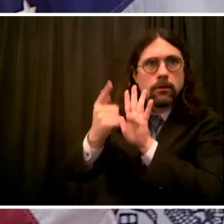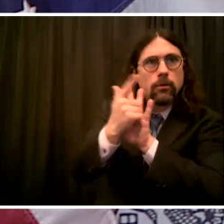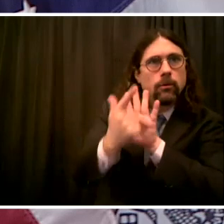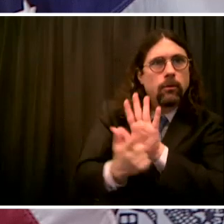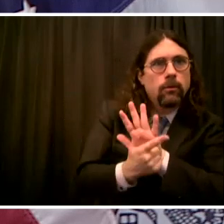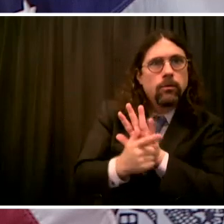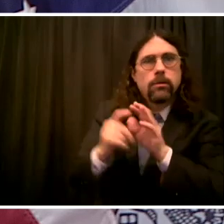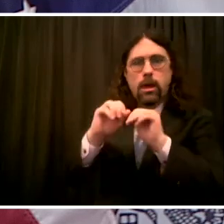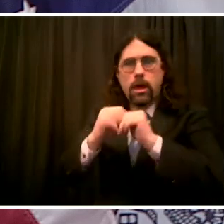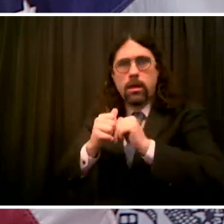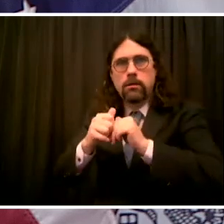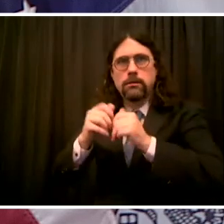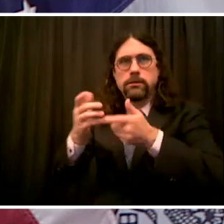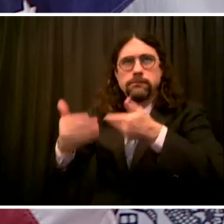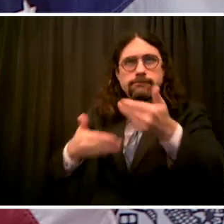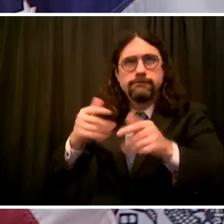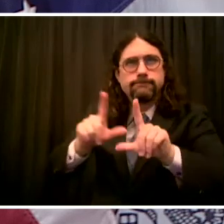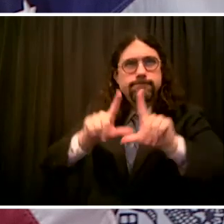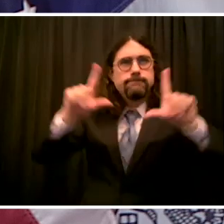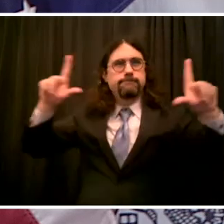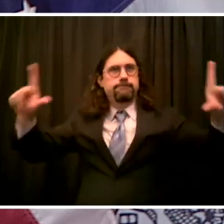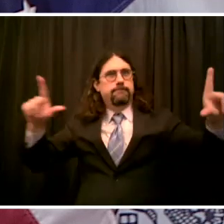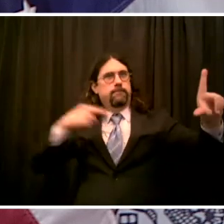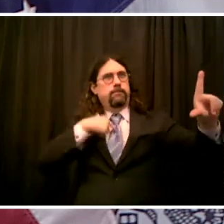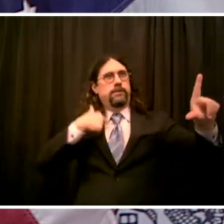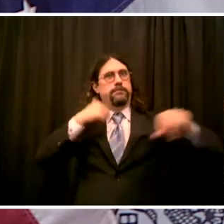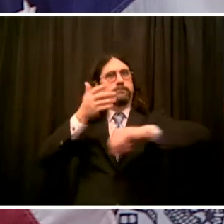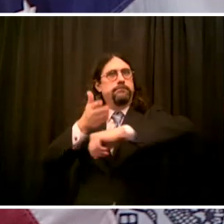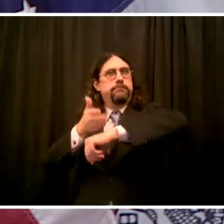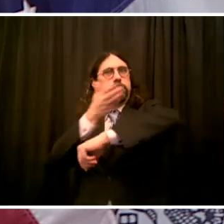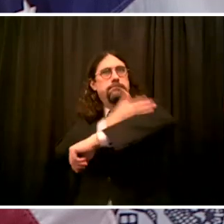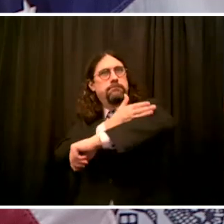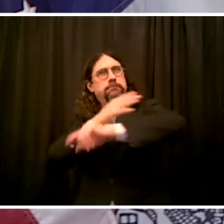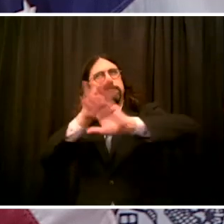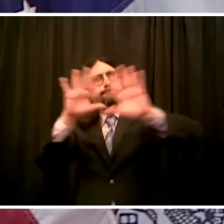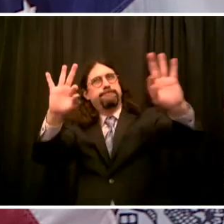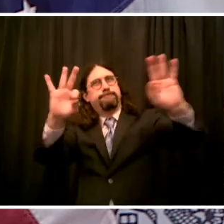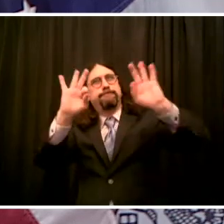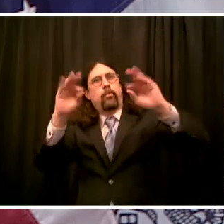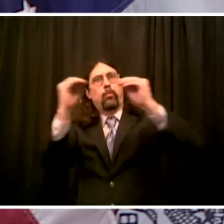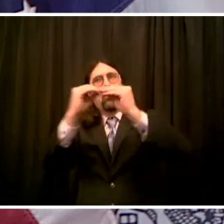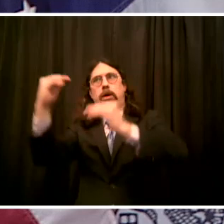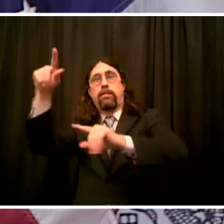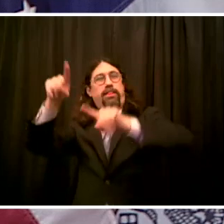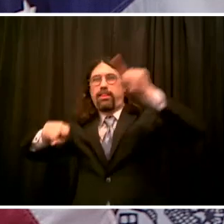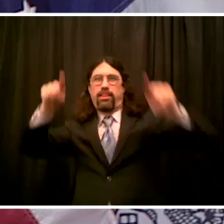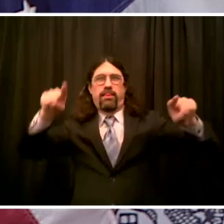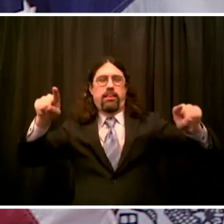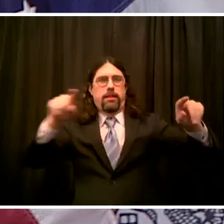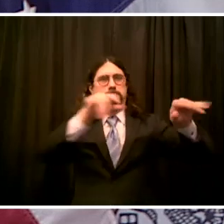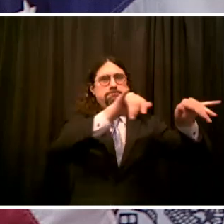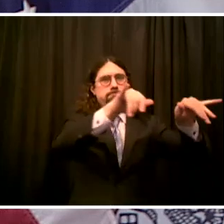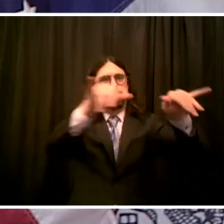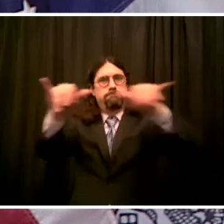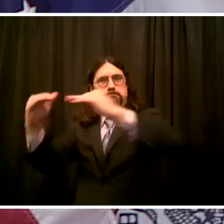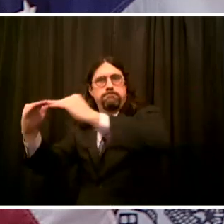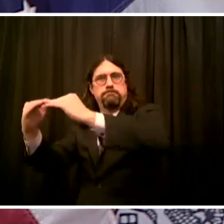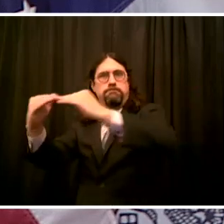IMPROVE POLICING IN THIS CITY OF THE FAIR RECOVERY. WE'VE GOT A LOT MORE TO DO. BUT IT'S ALSO